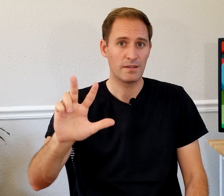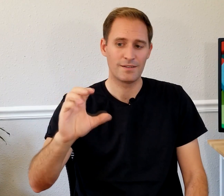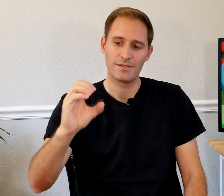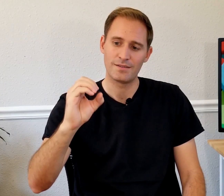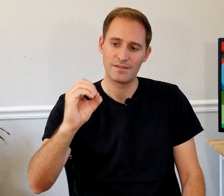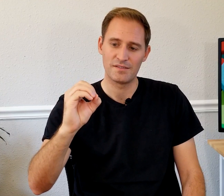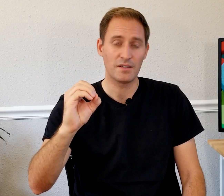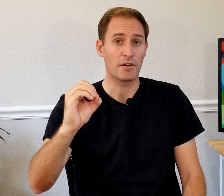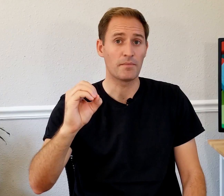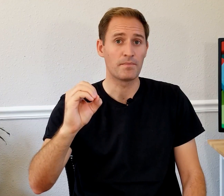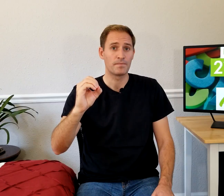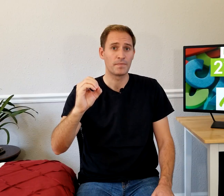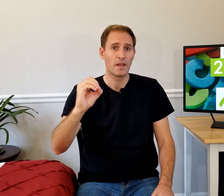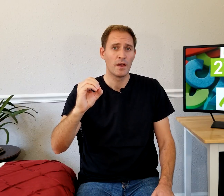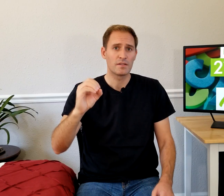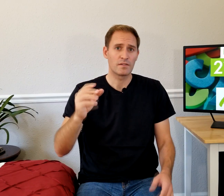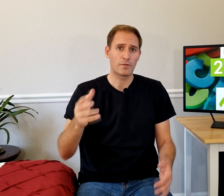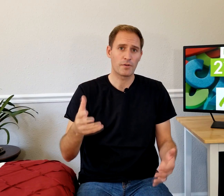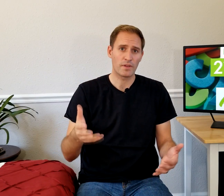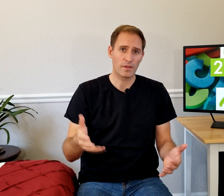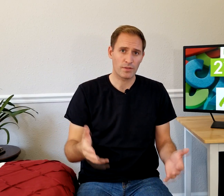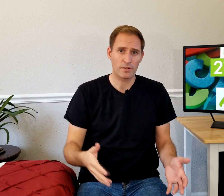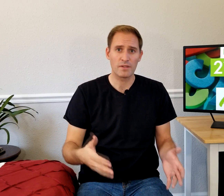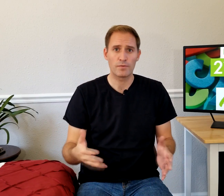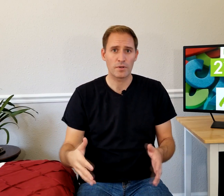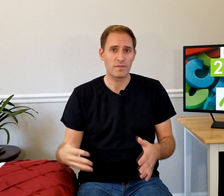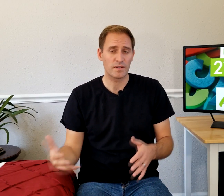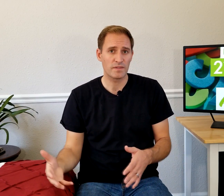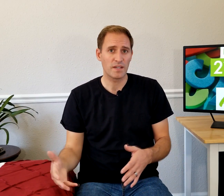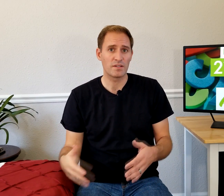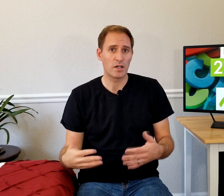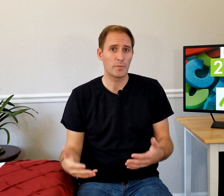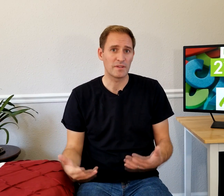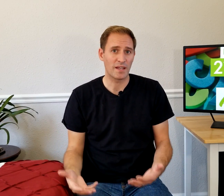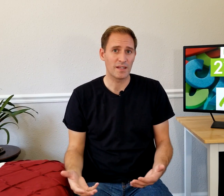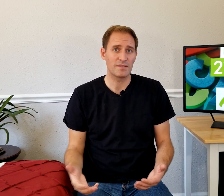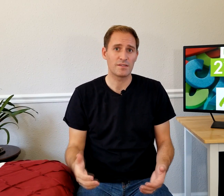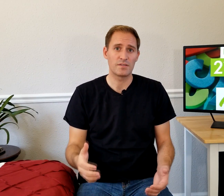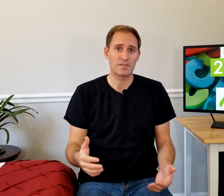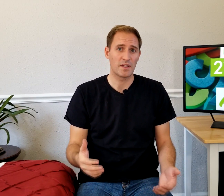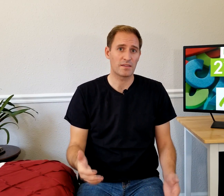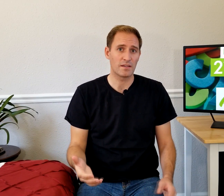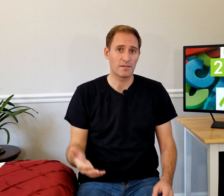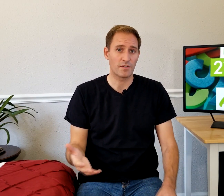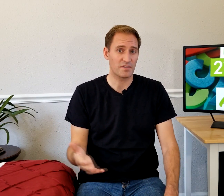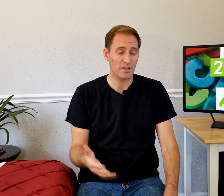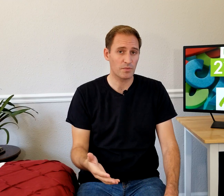3 - 0. So for the 30, 40, 50, as you go up in tens you just make the first number and